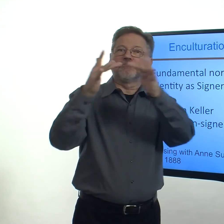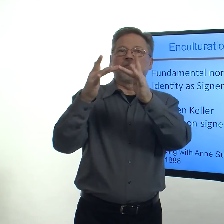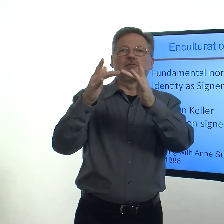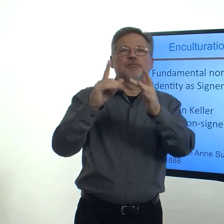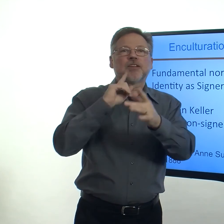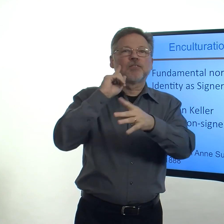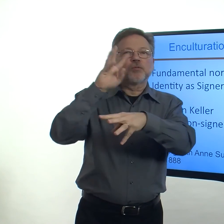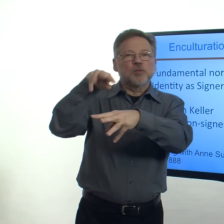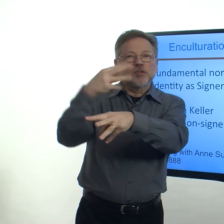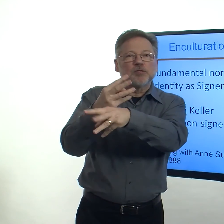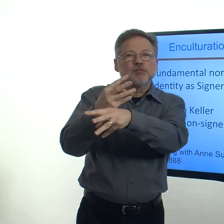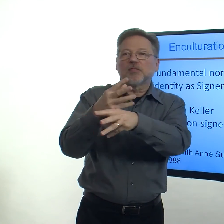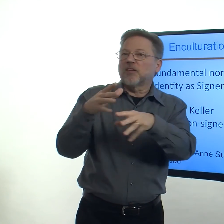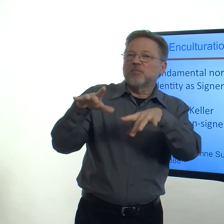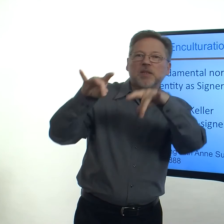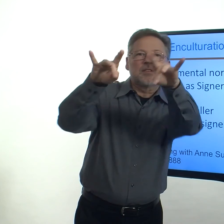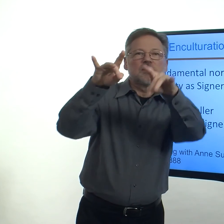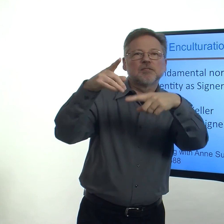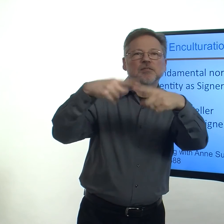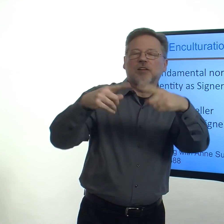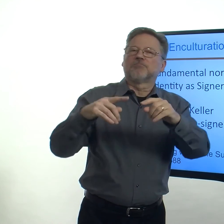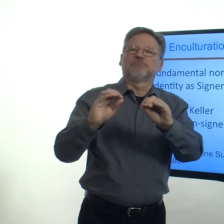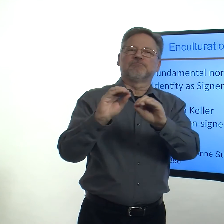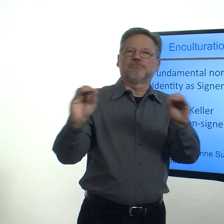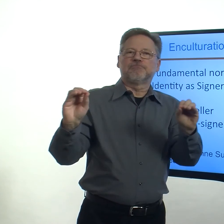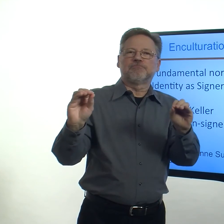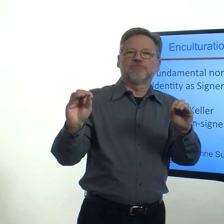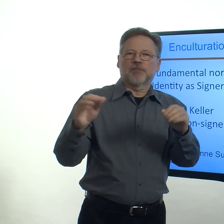She never interacted with the deaf world or learned sign language.